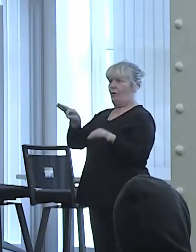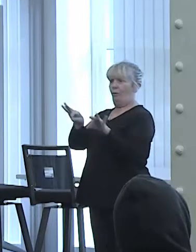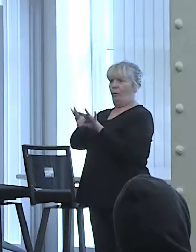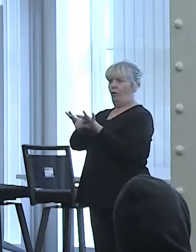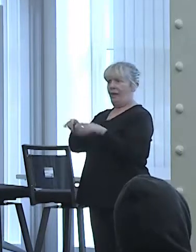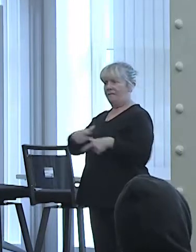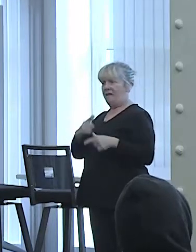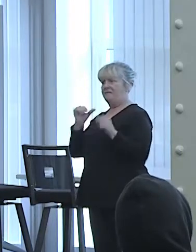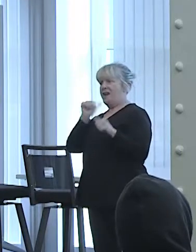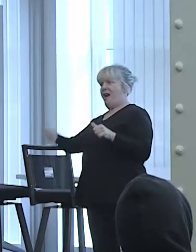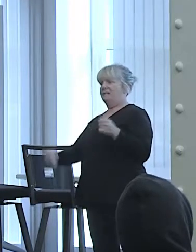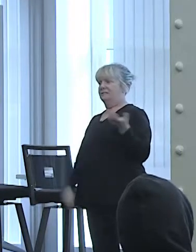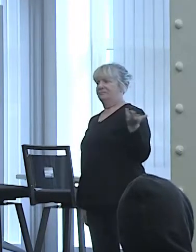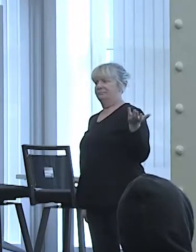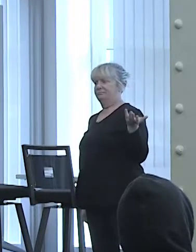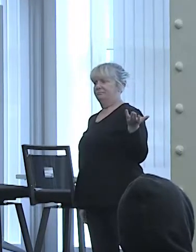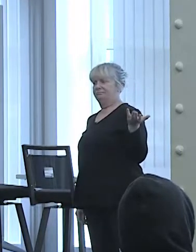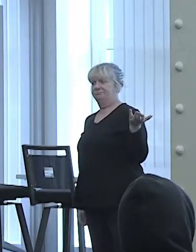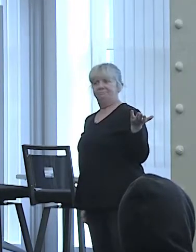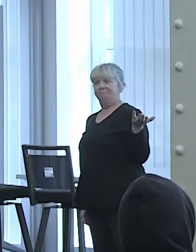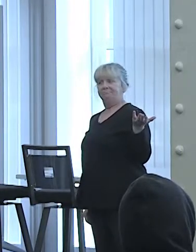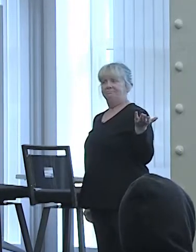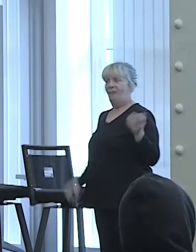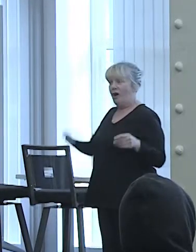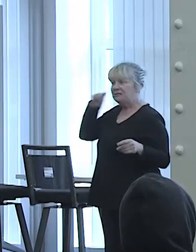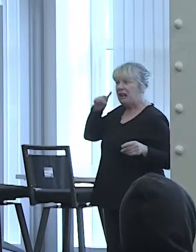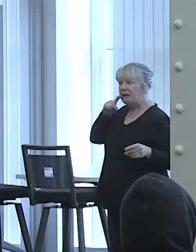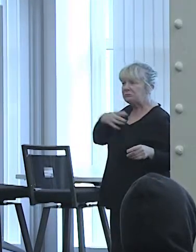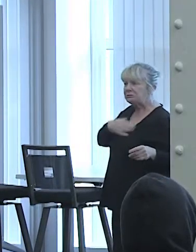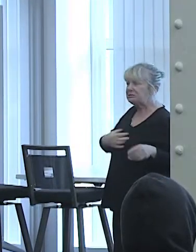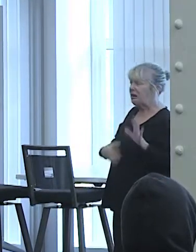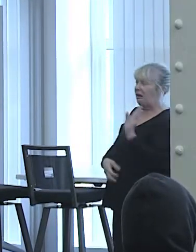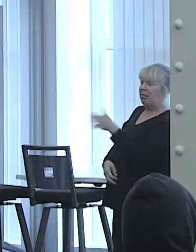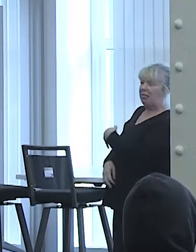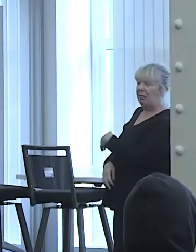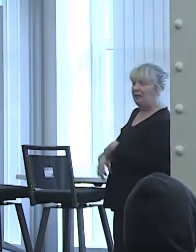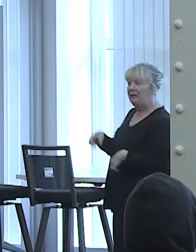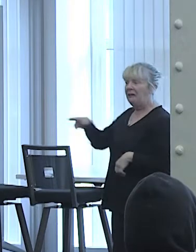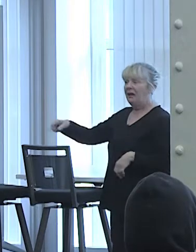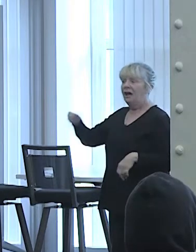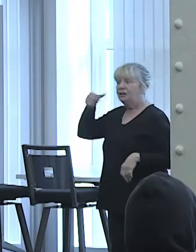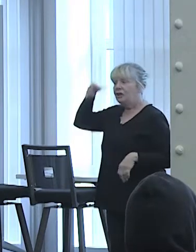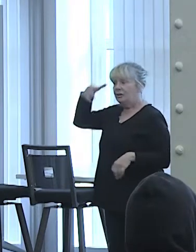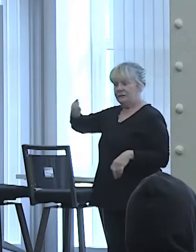That we are unworthy of sexual desire, that we are unworthy of gender self-determination,